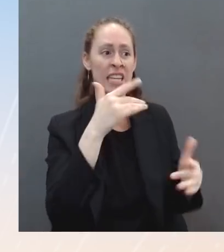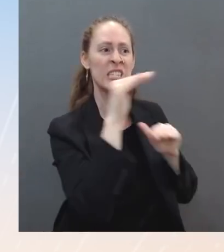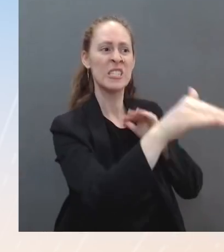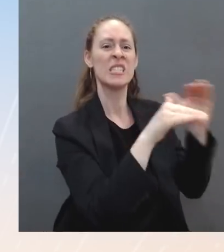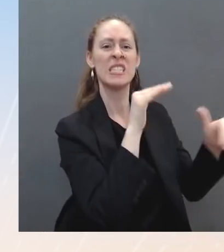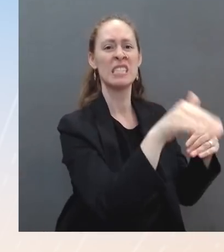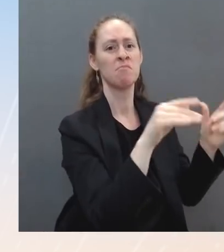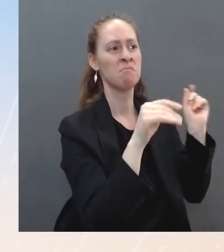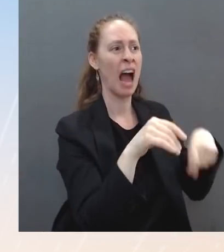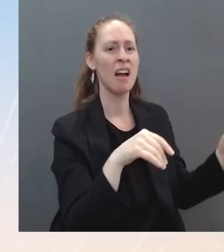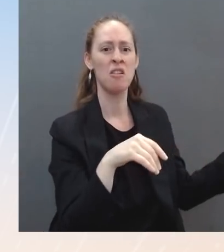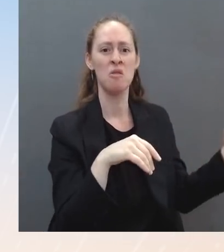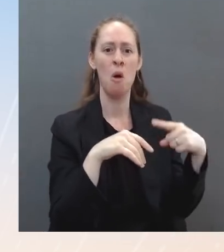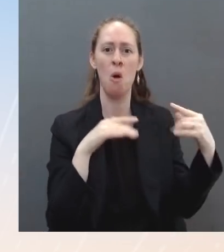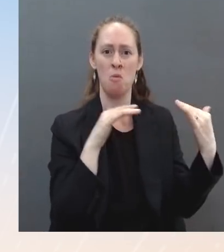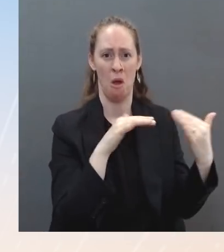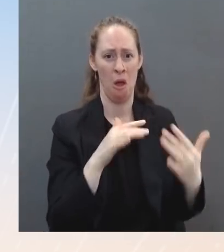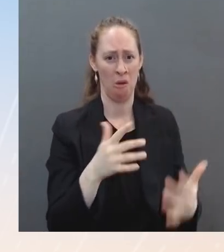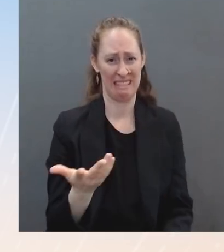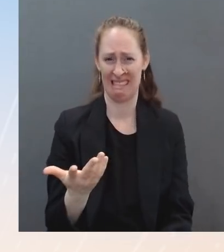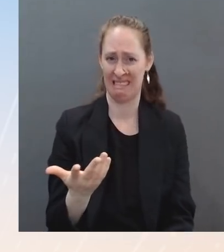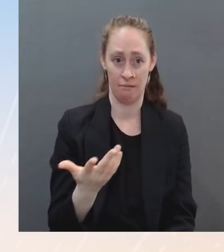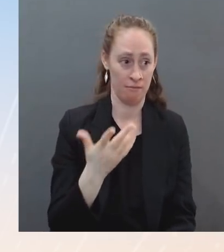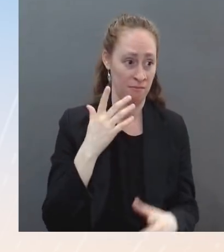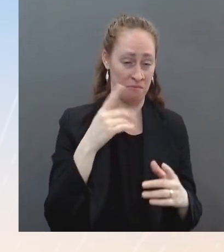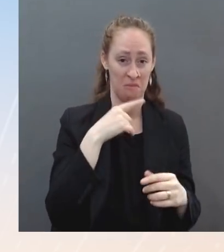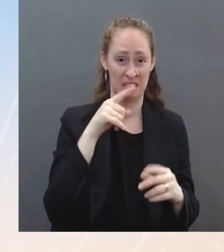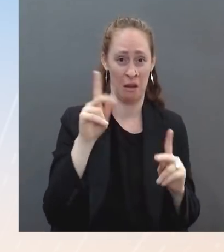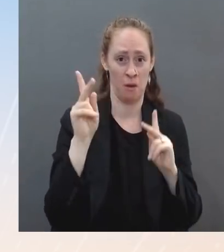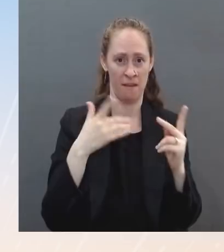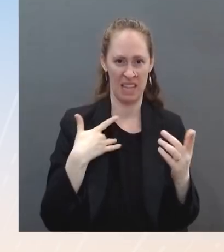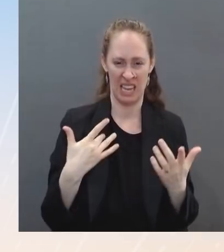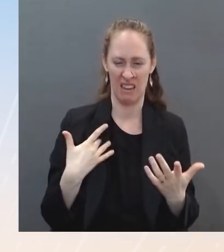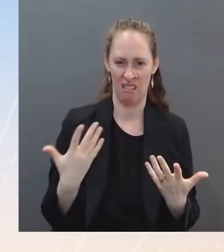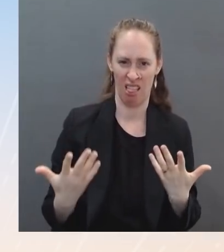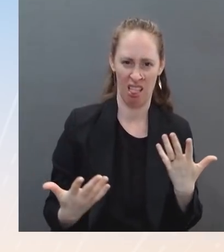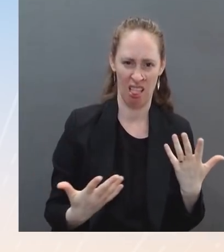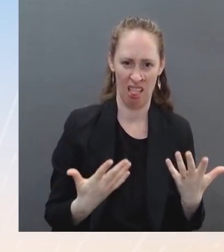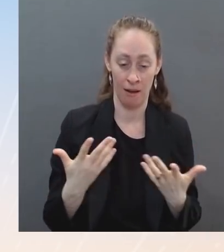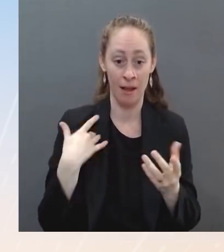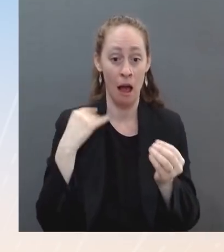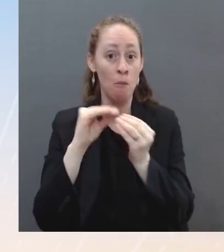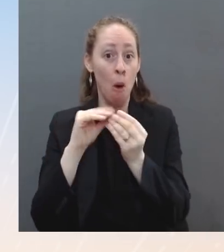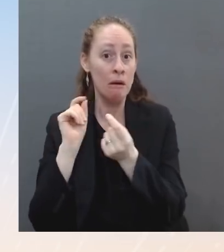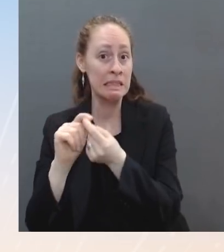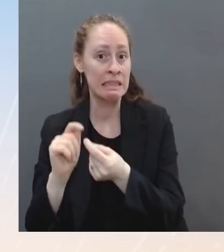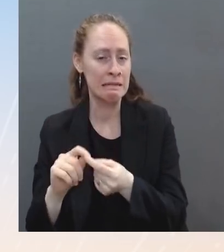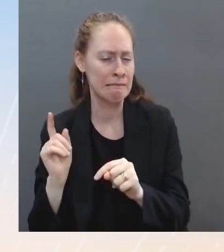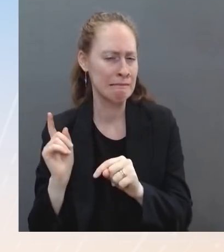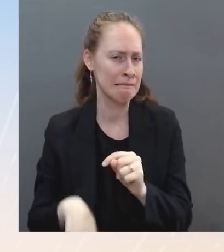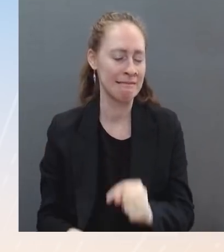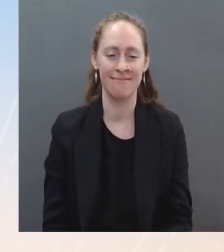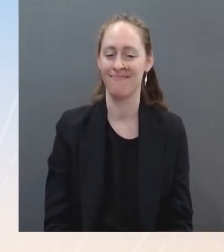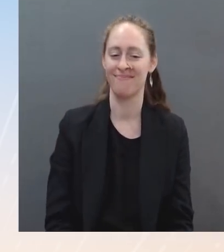I don't have anything specific that I can add. The Press: On the President's comments about, you know, people being put under house arrest or arrested,